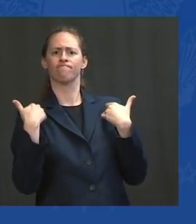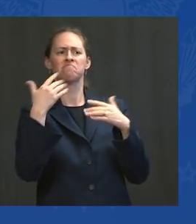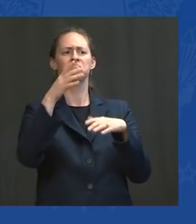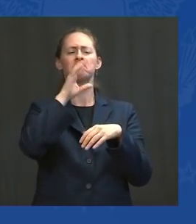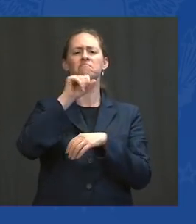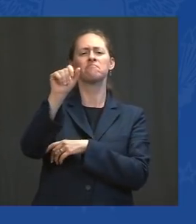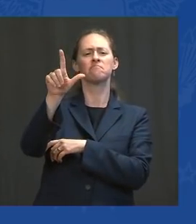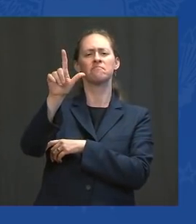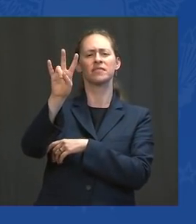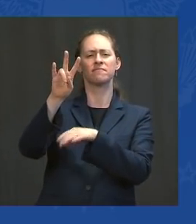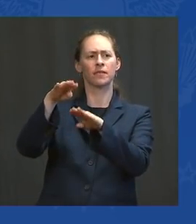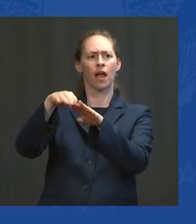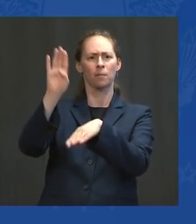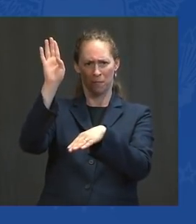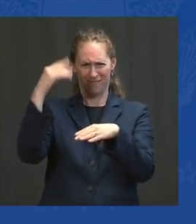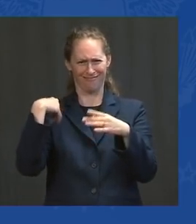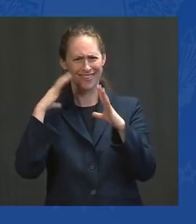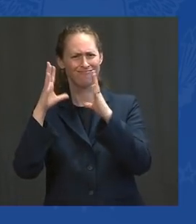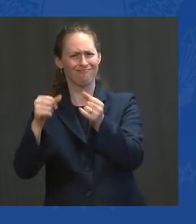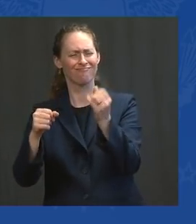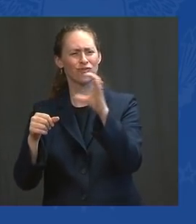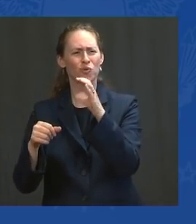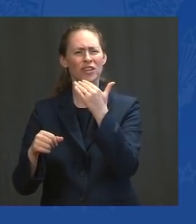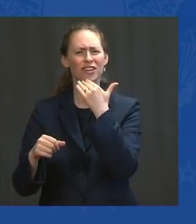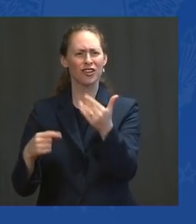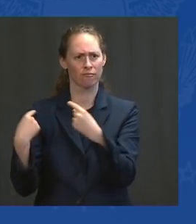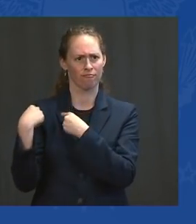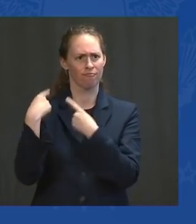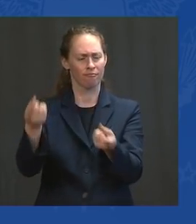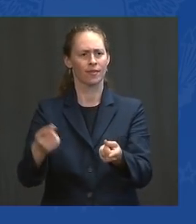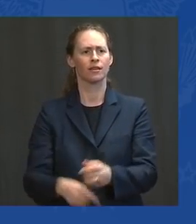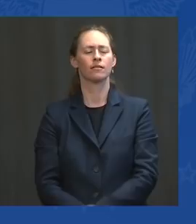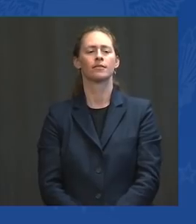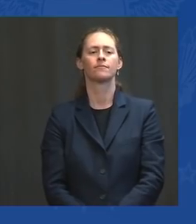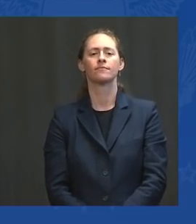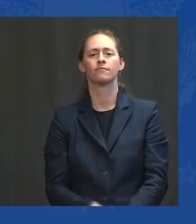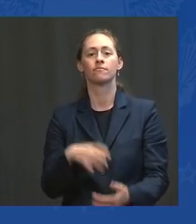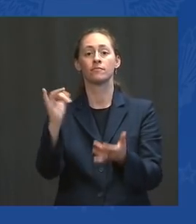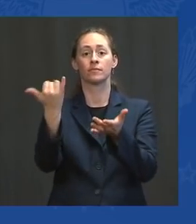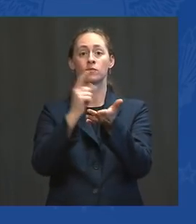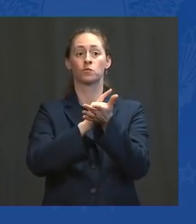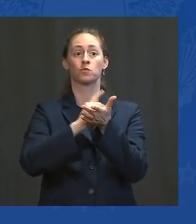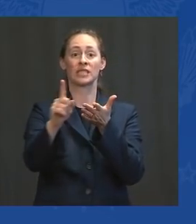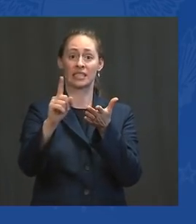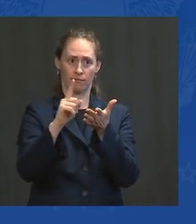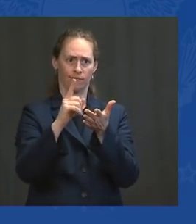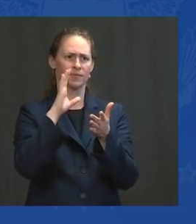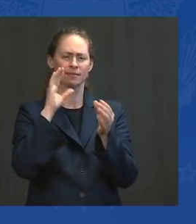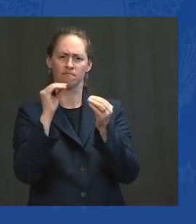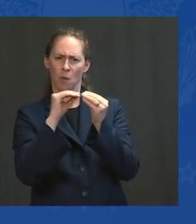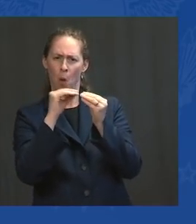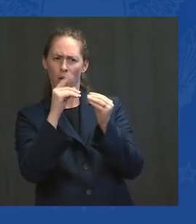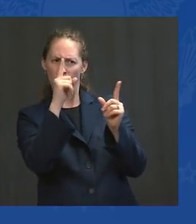of 160 million fully vaccinated Americans. And that's a goal I set in March that I'm thrilled we're going to hit